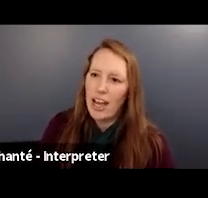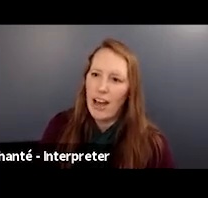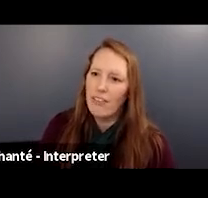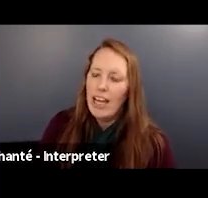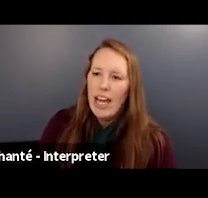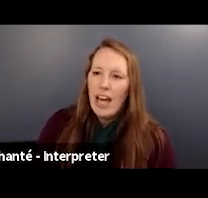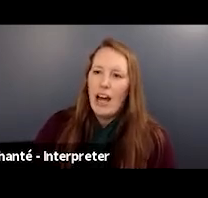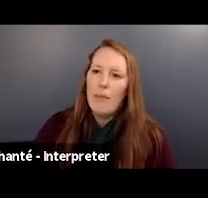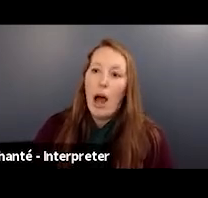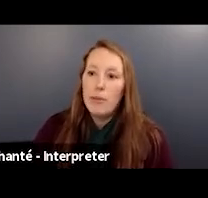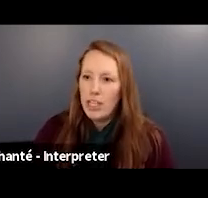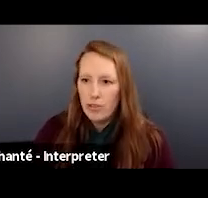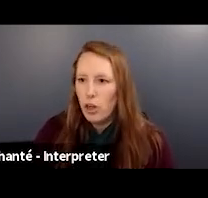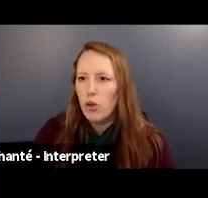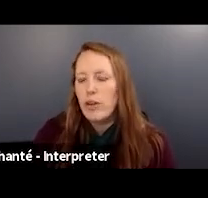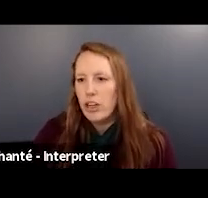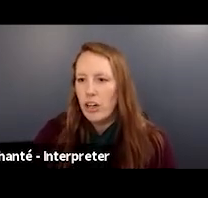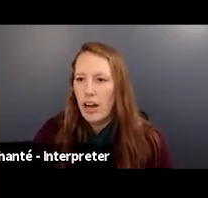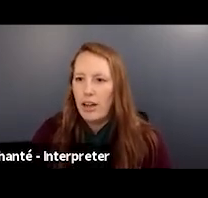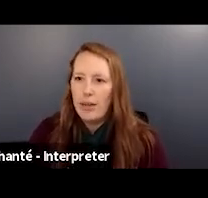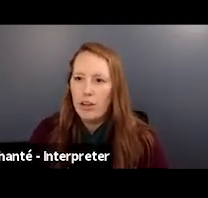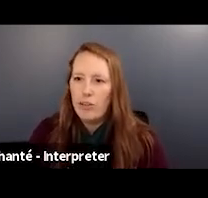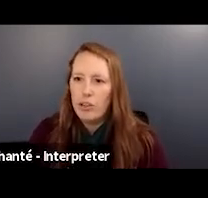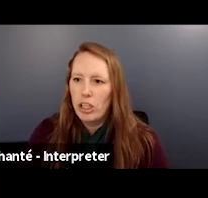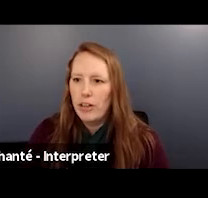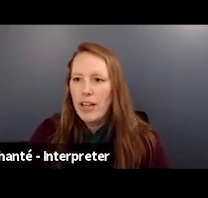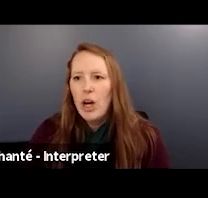to have options for a career in her future.